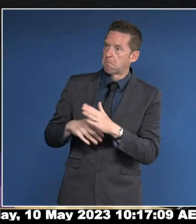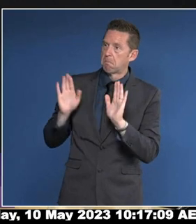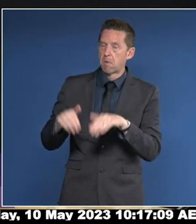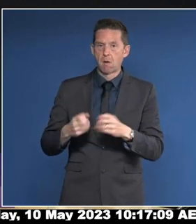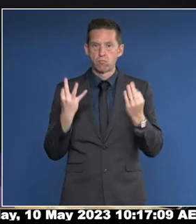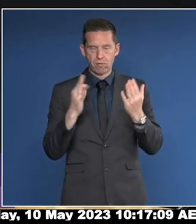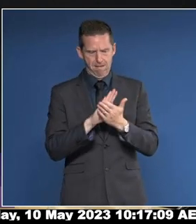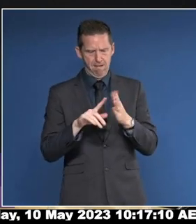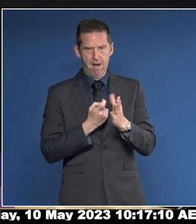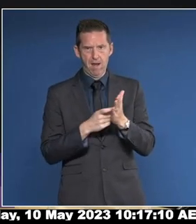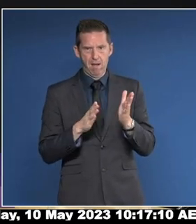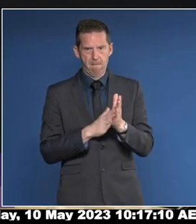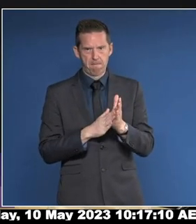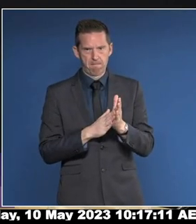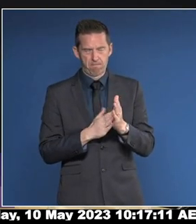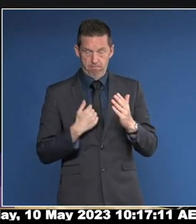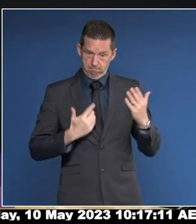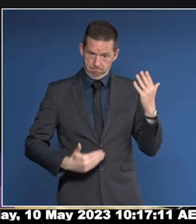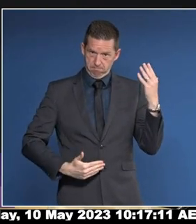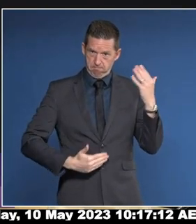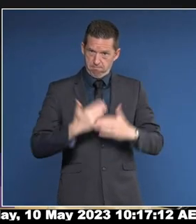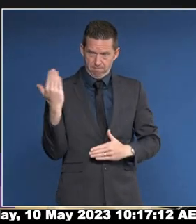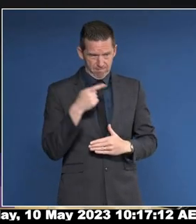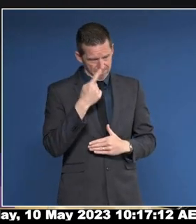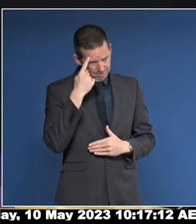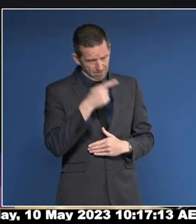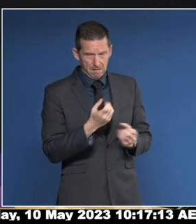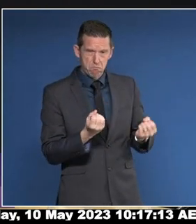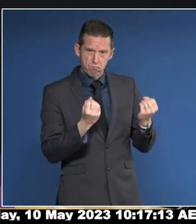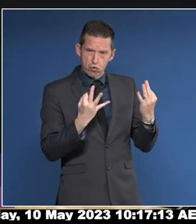There's a certain common sense value to this that the regular member of the public would